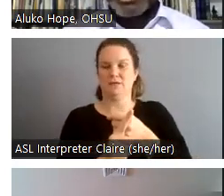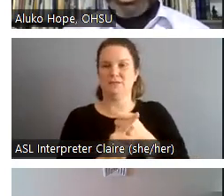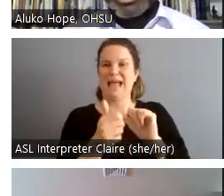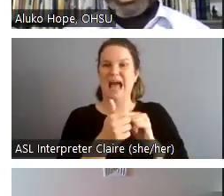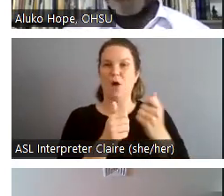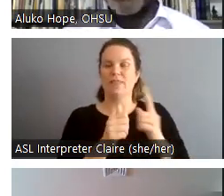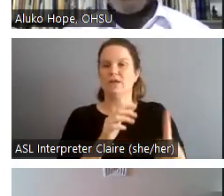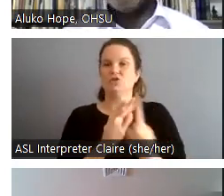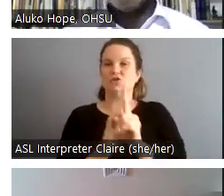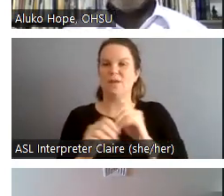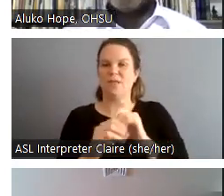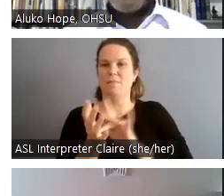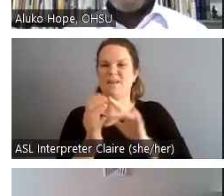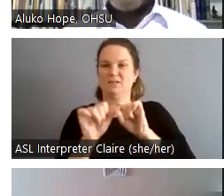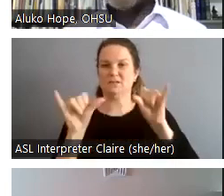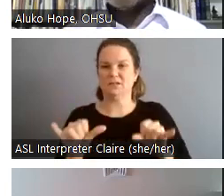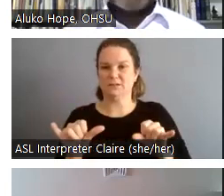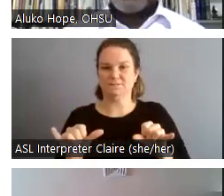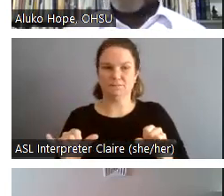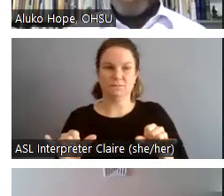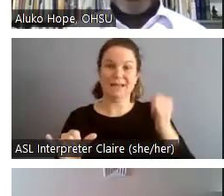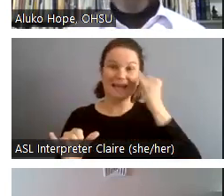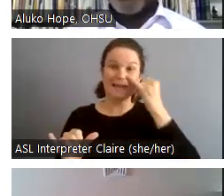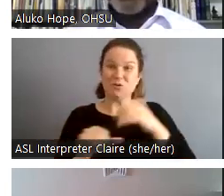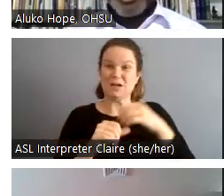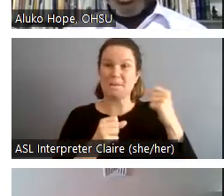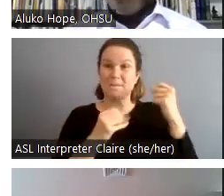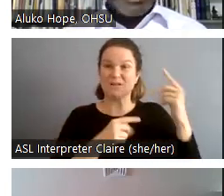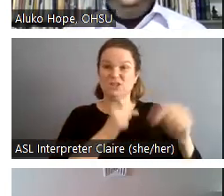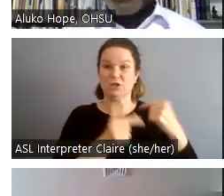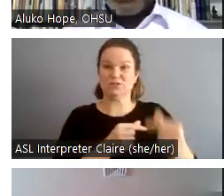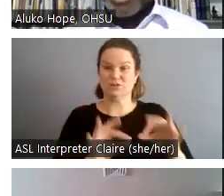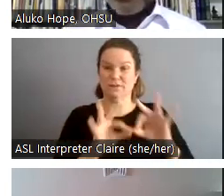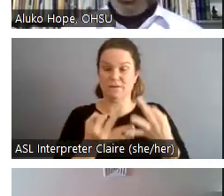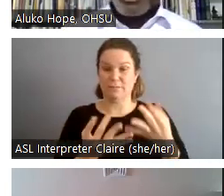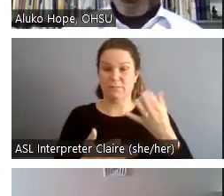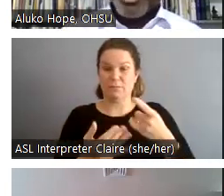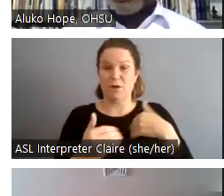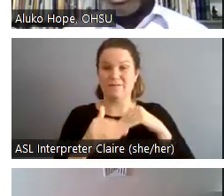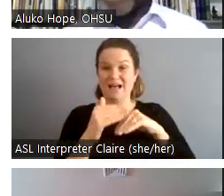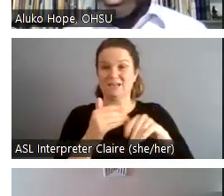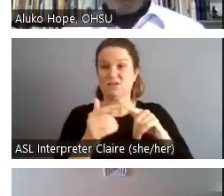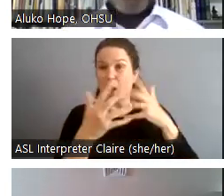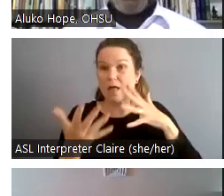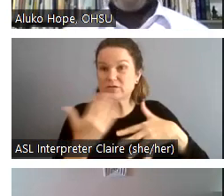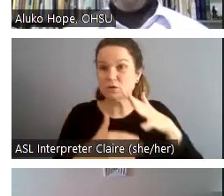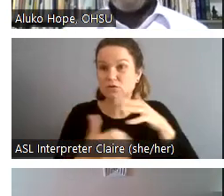medical system. Right? If you live in a multi-generational family for whom you might get access to a lot of social